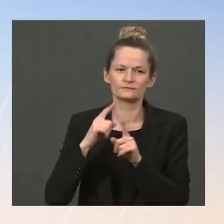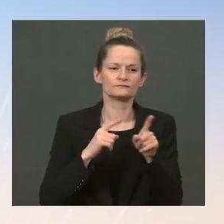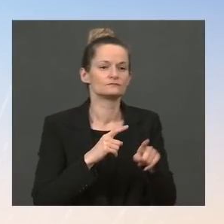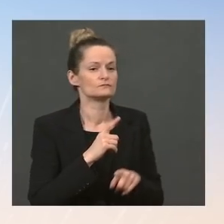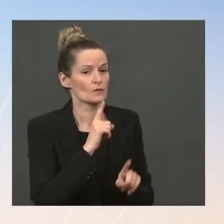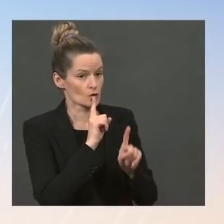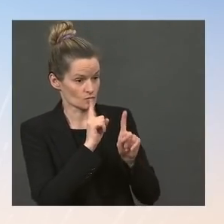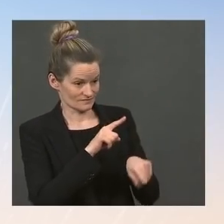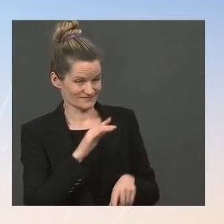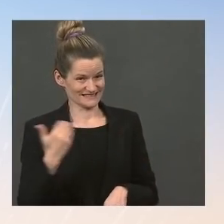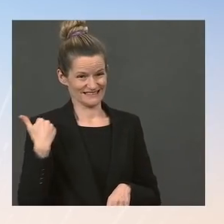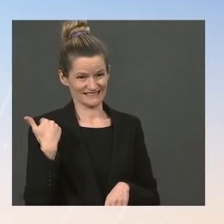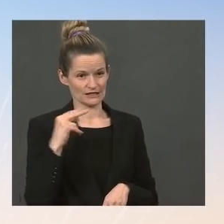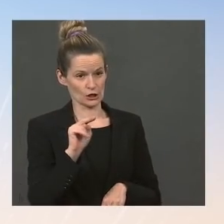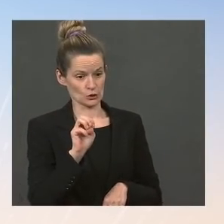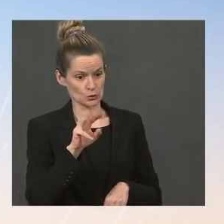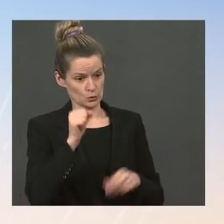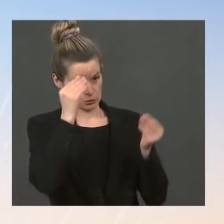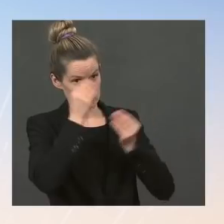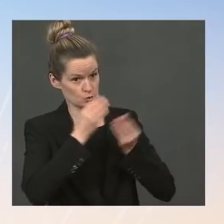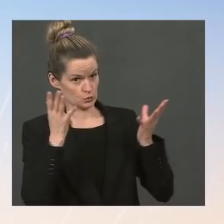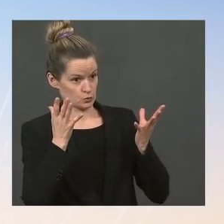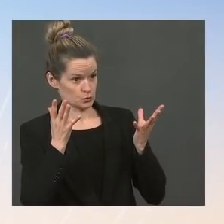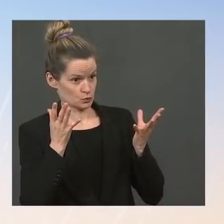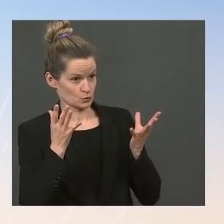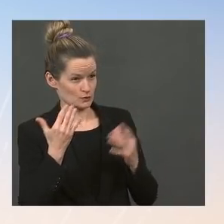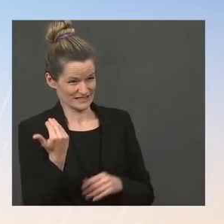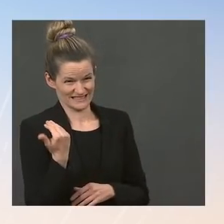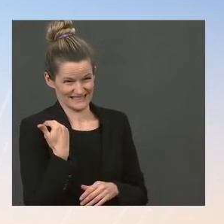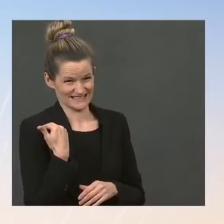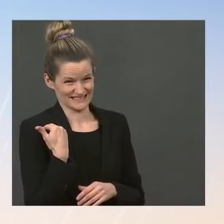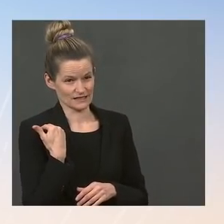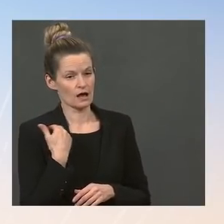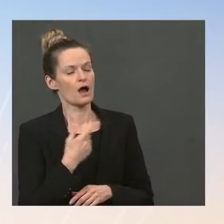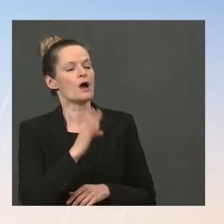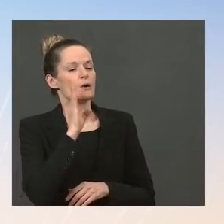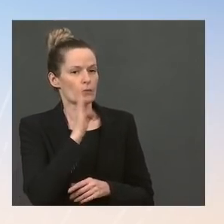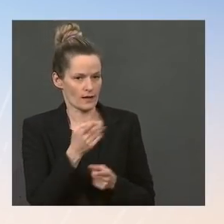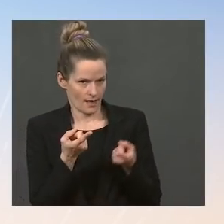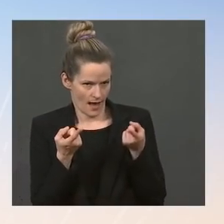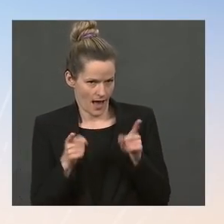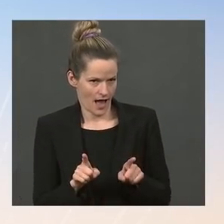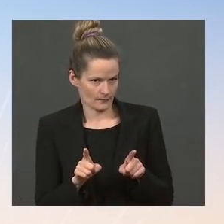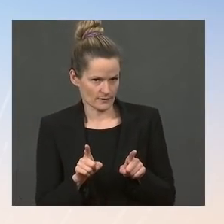It's a preliminary injunction that would take effect, as you said, two weeks from now.